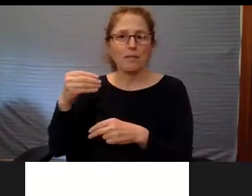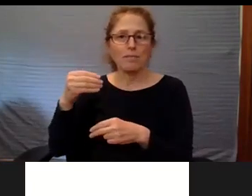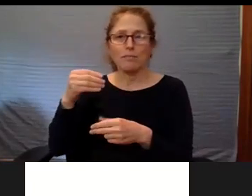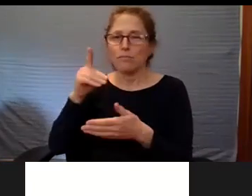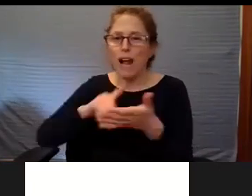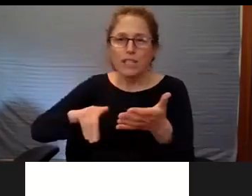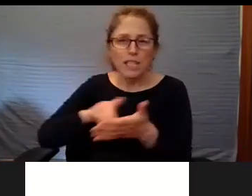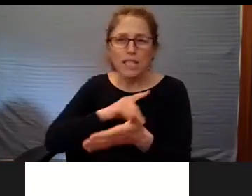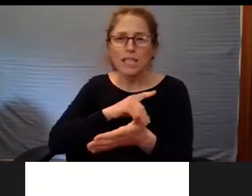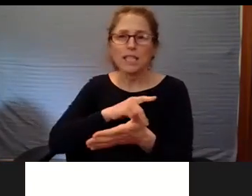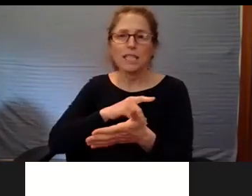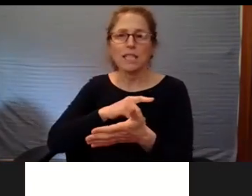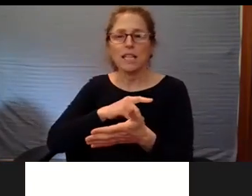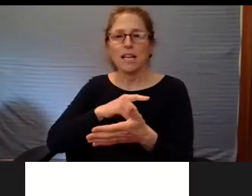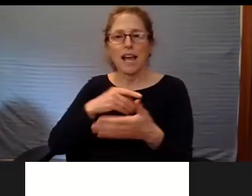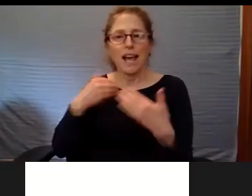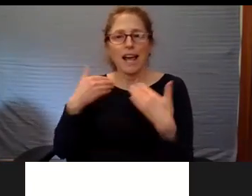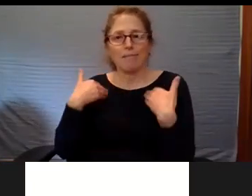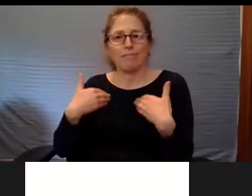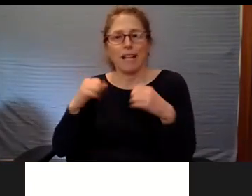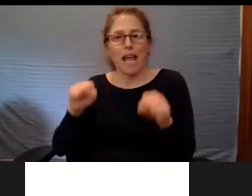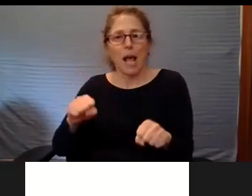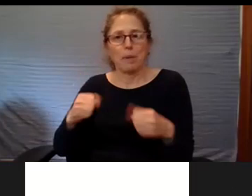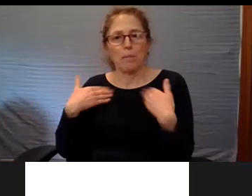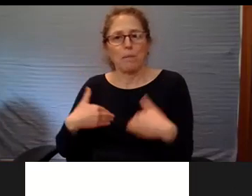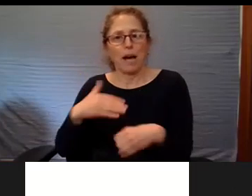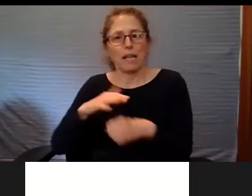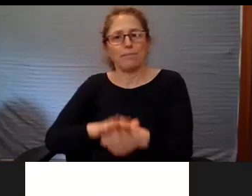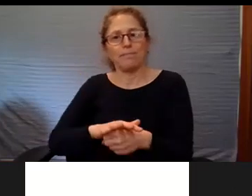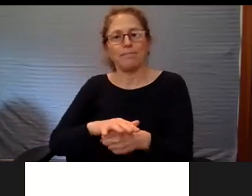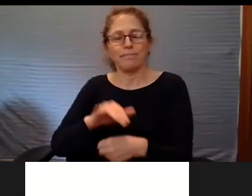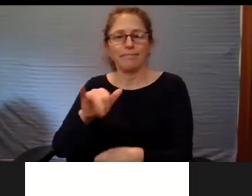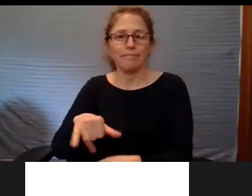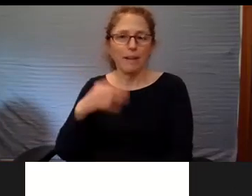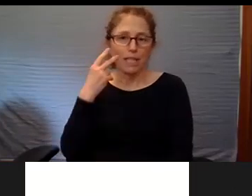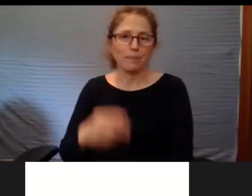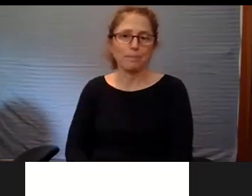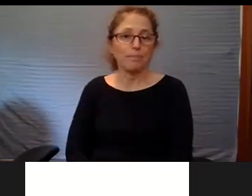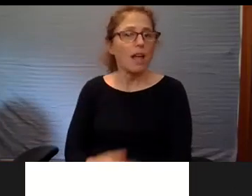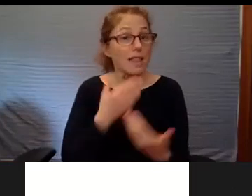ableism that we see. Thank you so much for that. Okay.